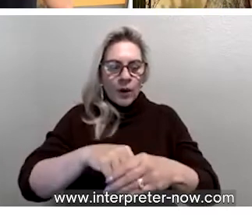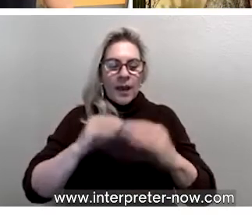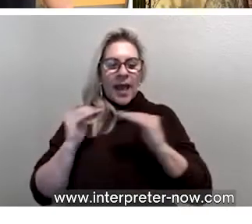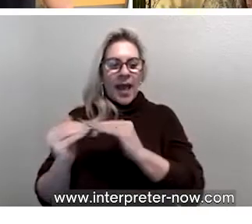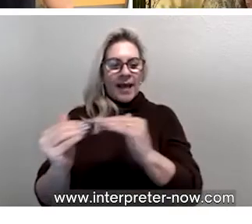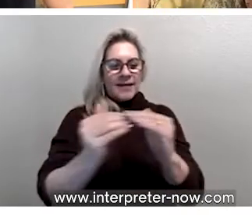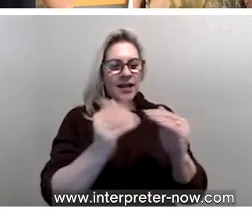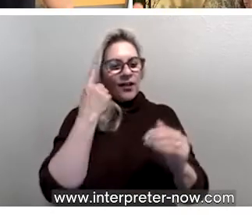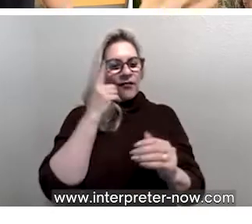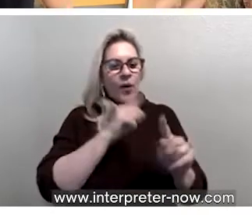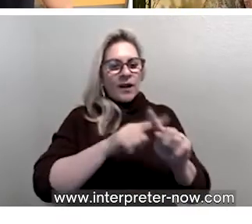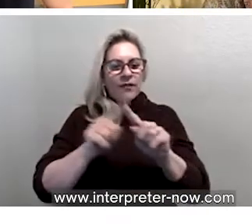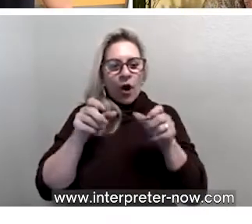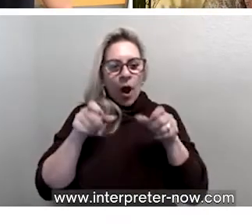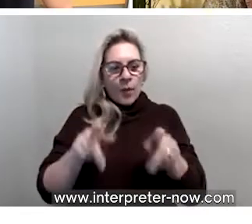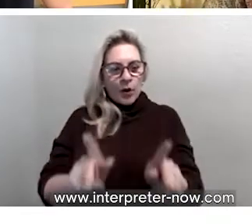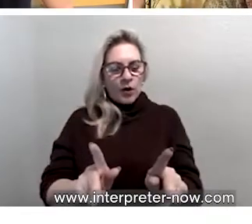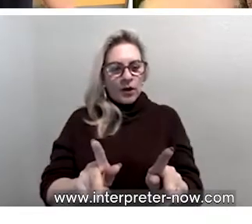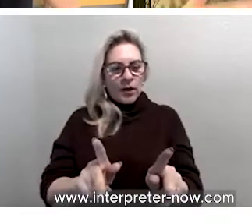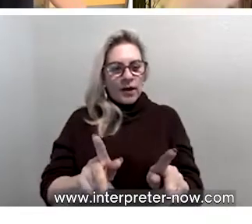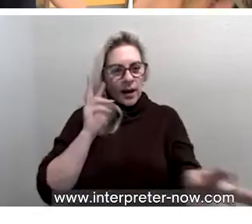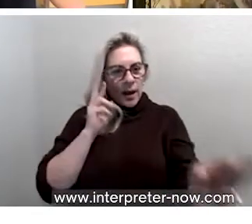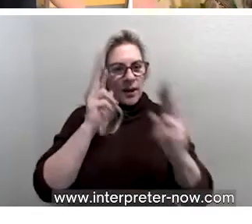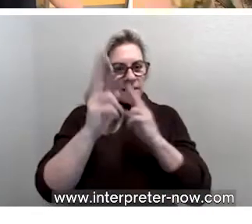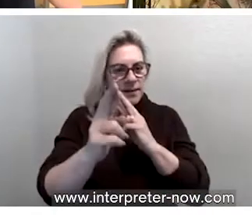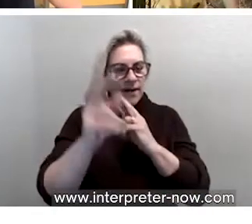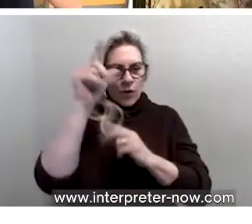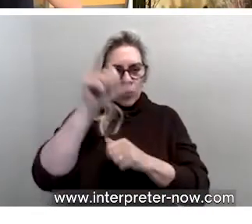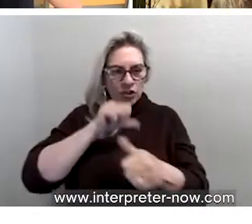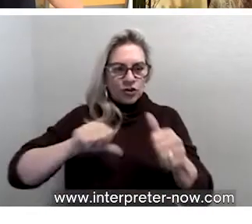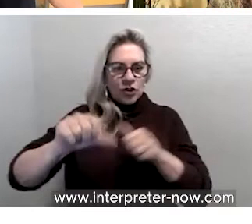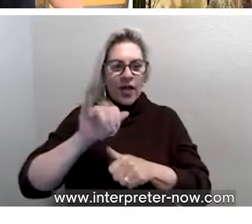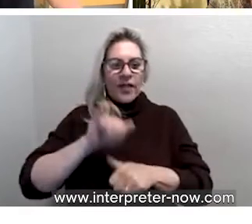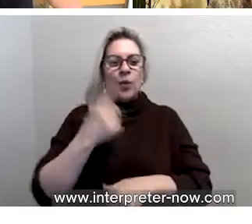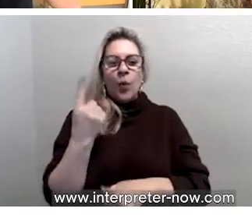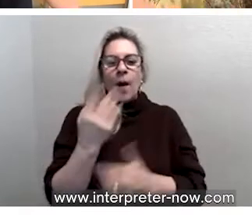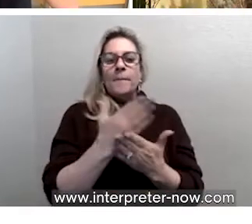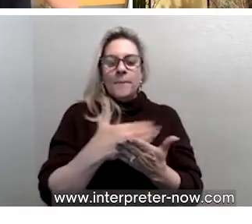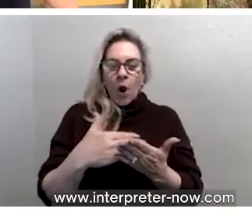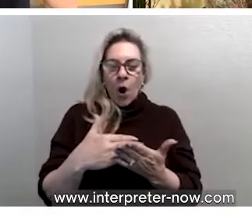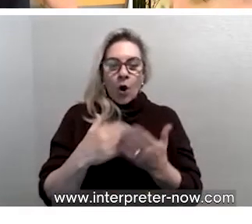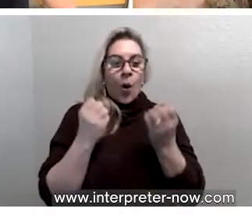and good treatment and all of that. This is one part of many people's identities.